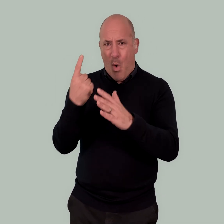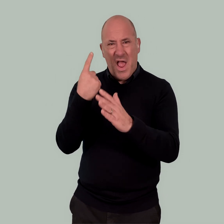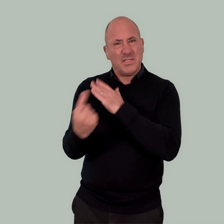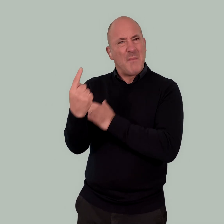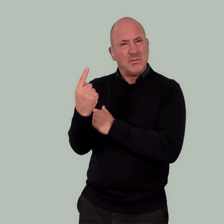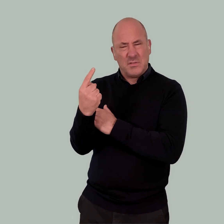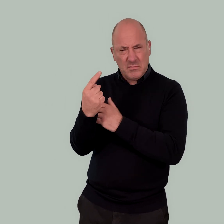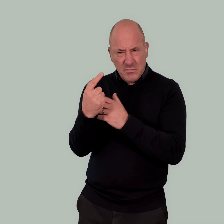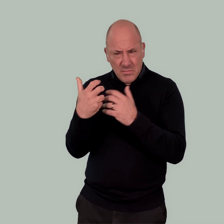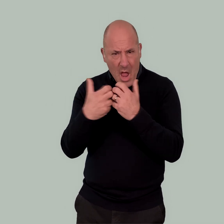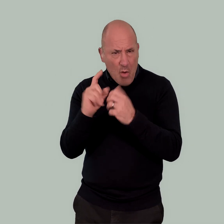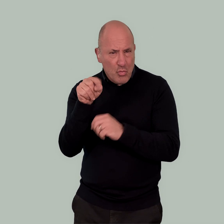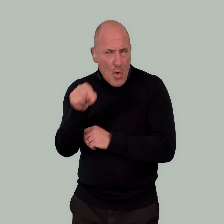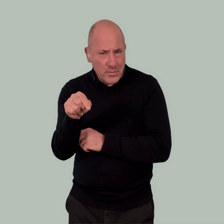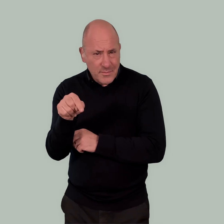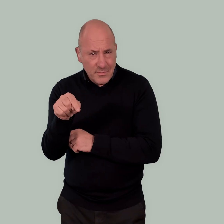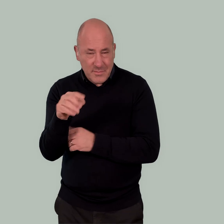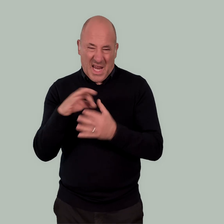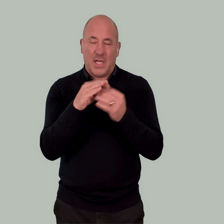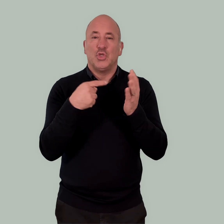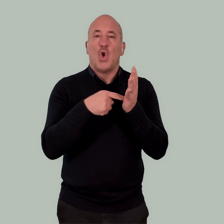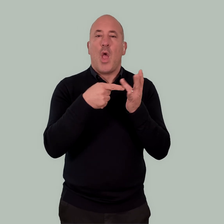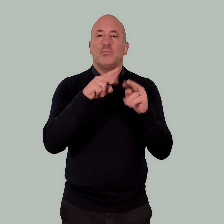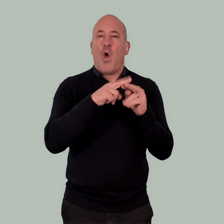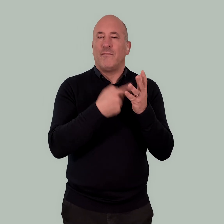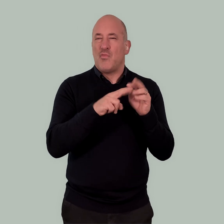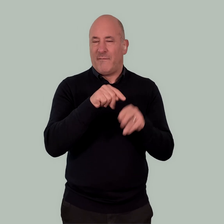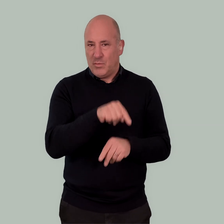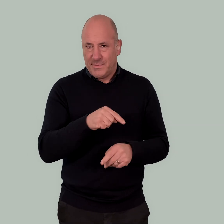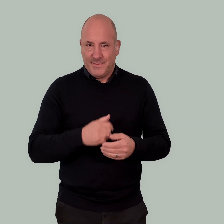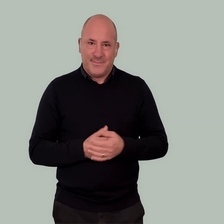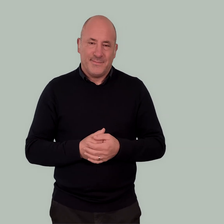and greater independence (from the Terms of Reference)